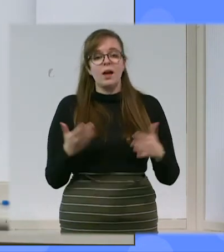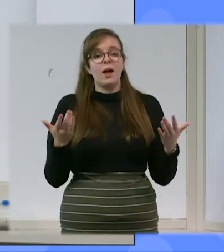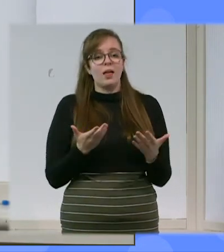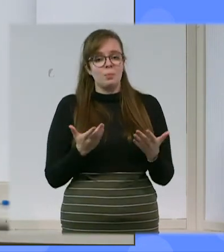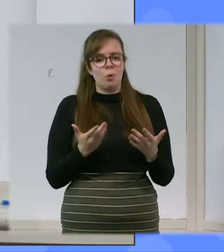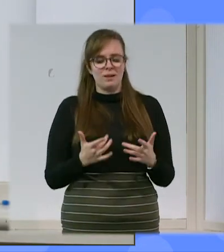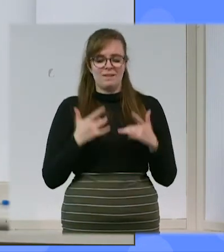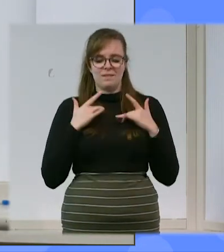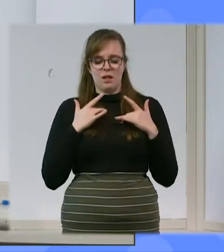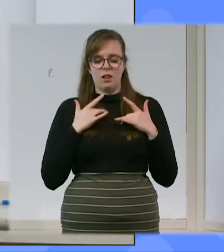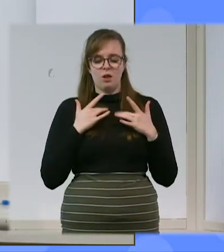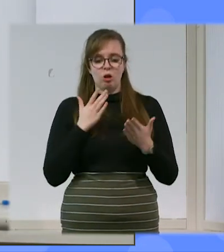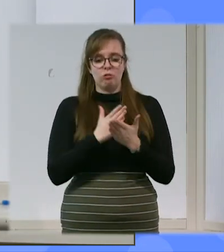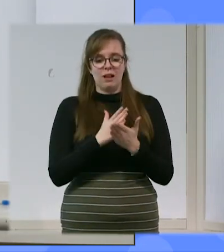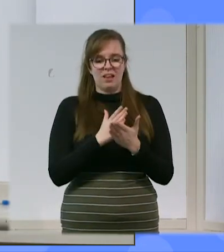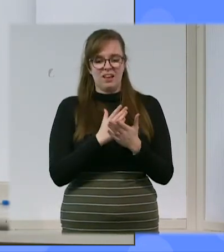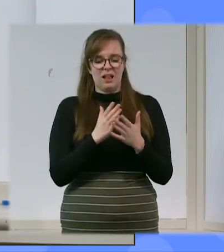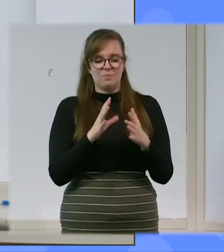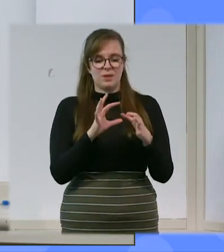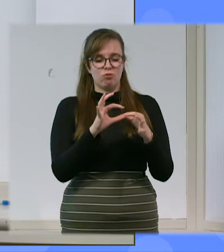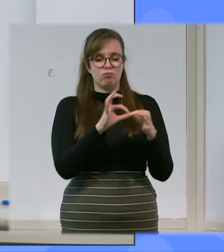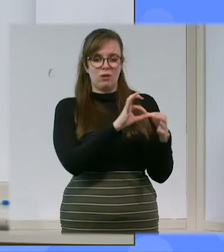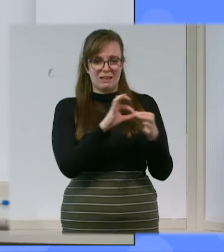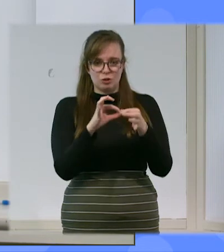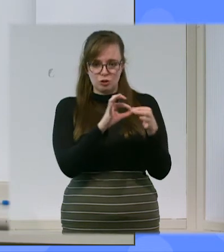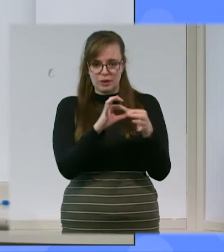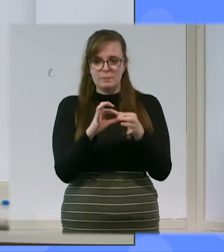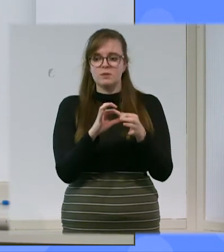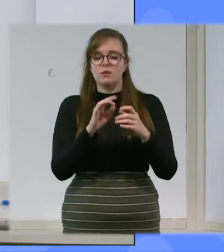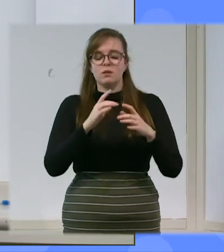our loose collection of relationships with different objectives different